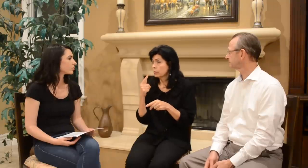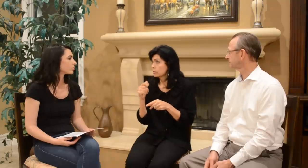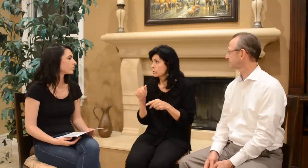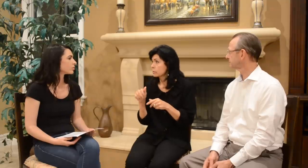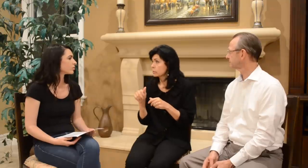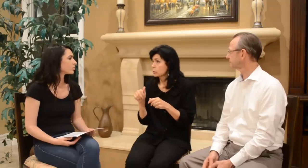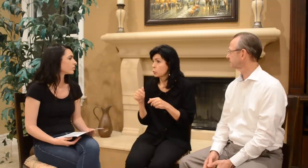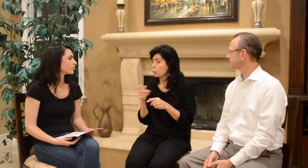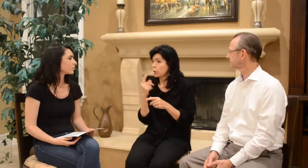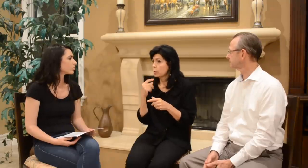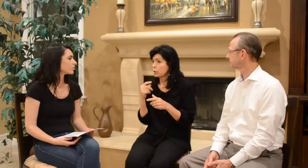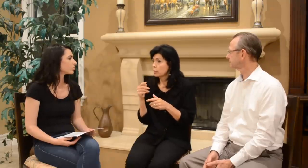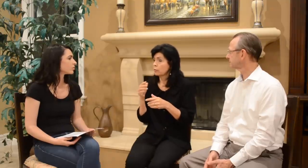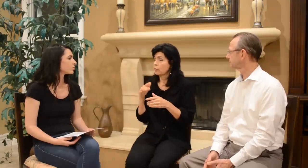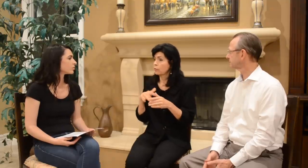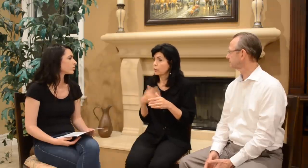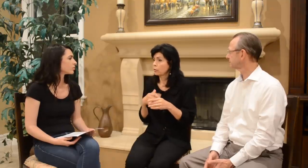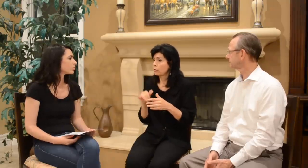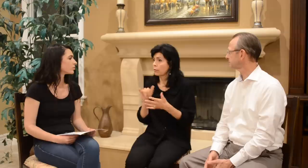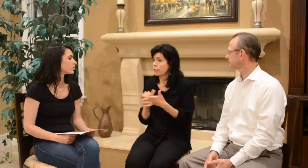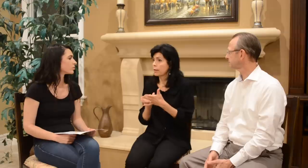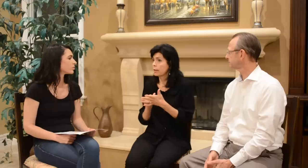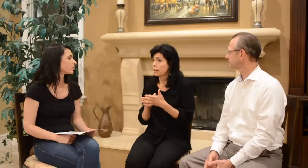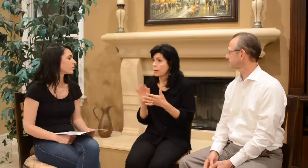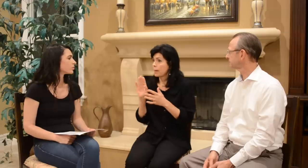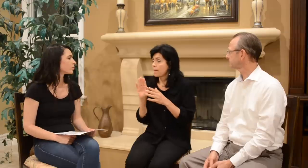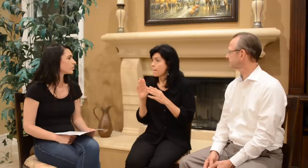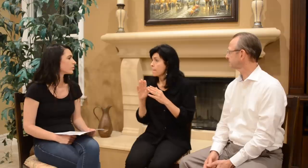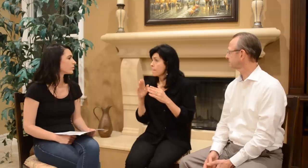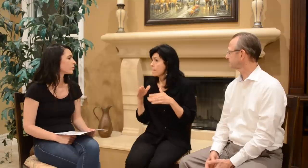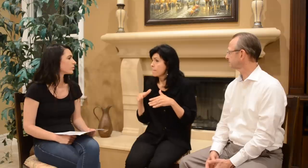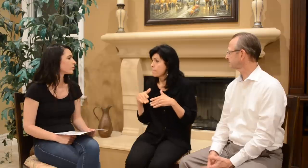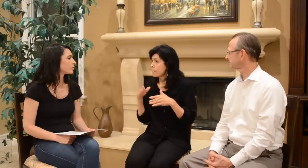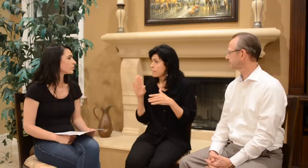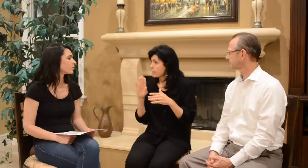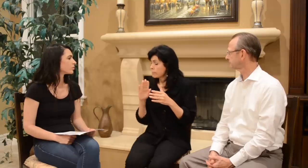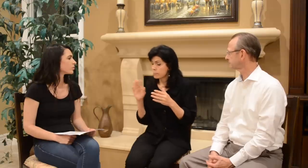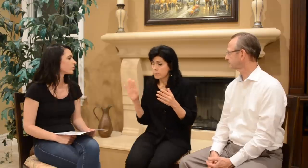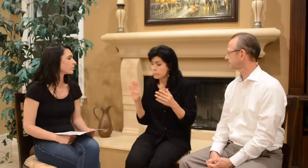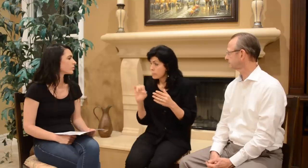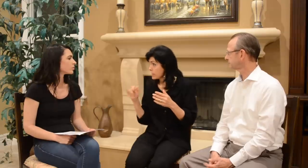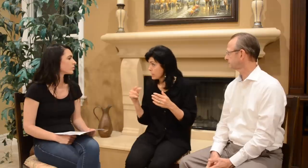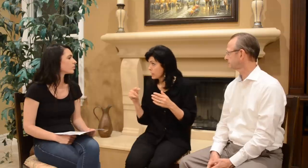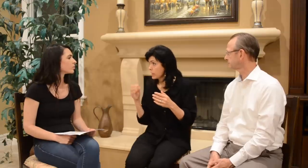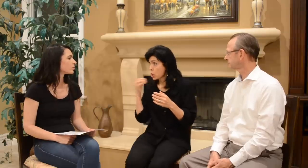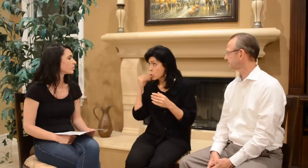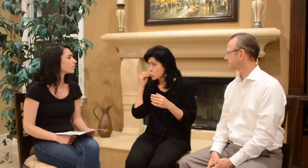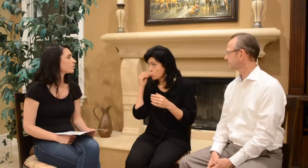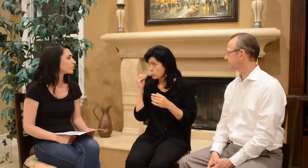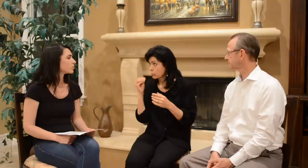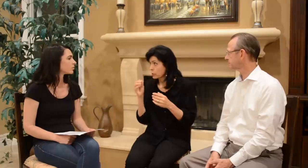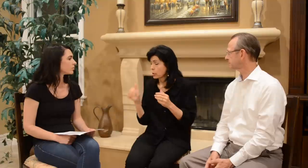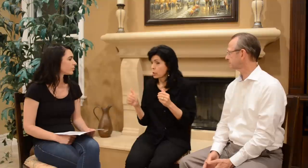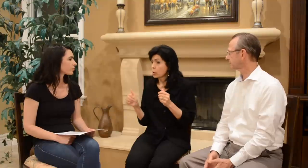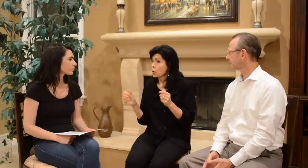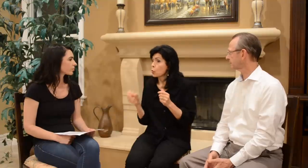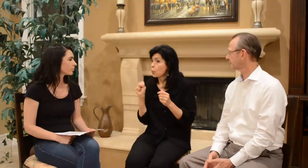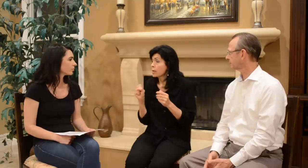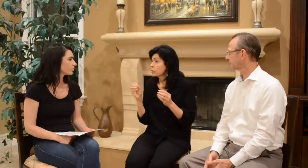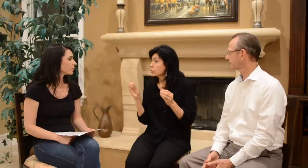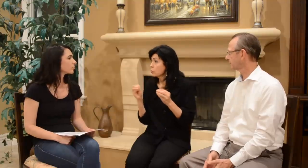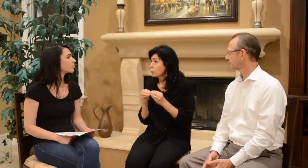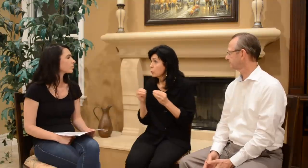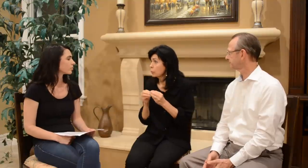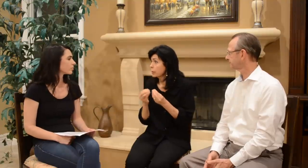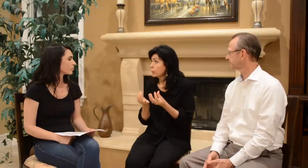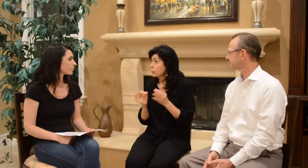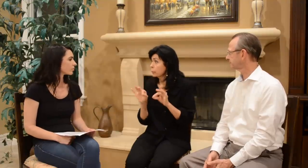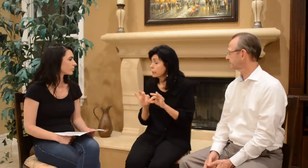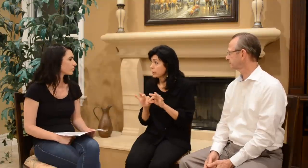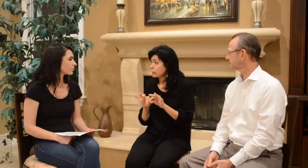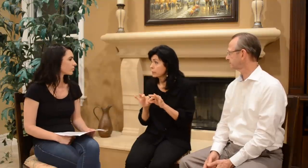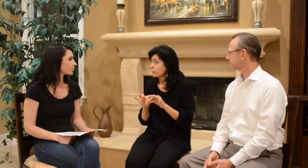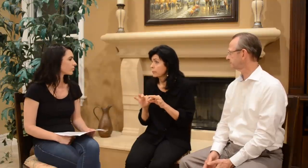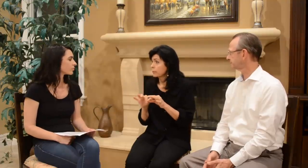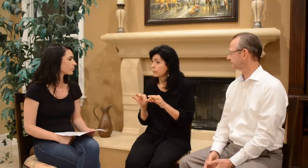because we felt that being at home was more important